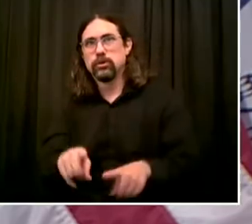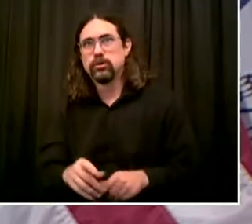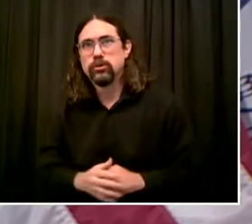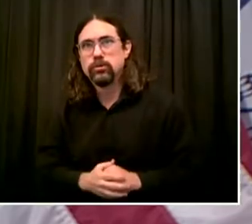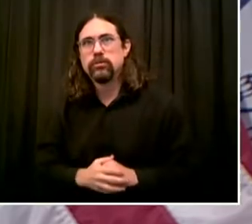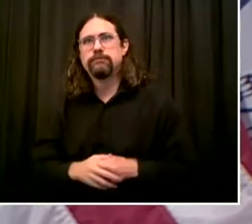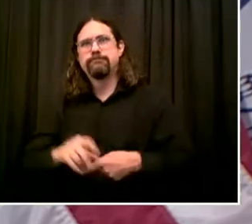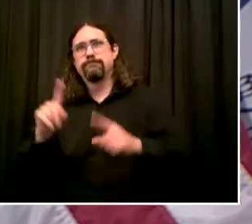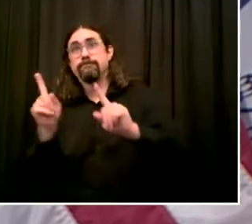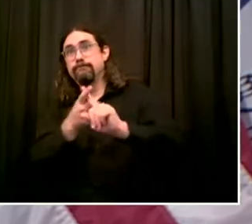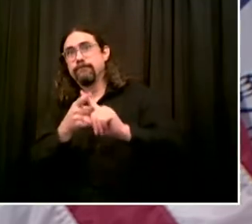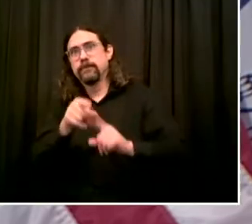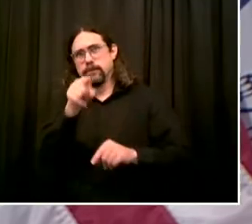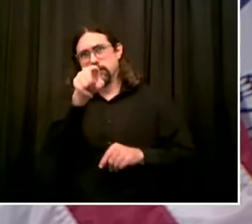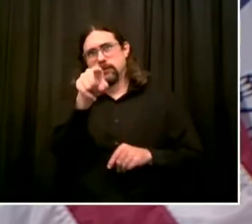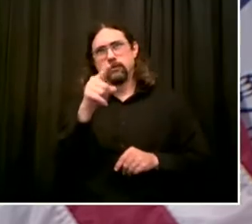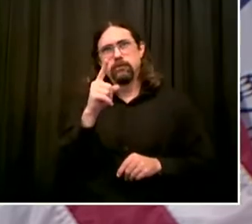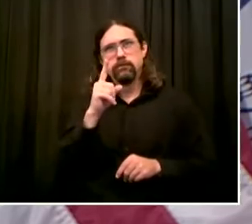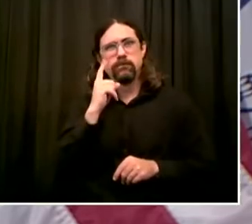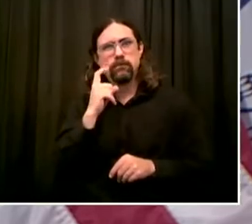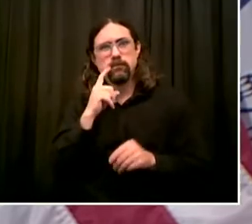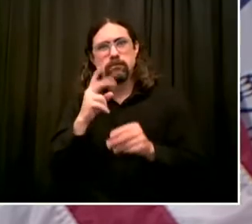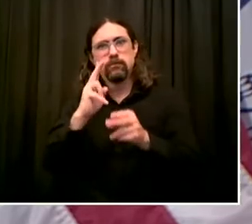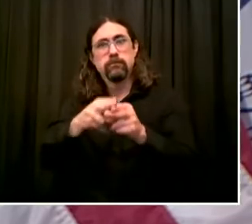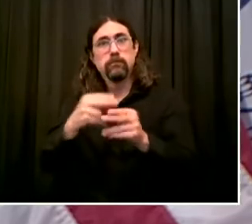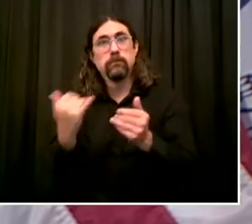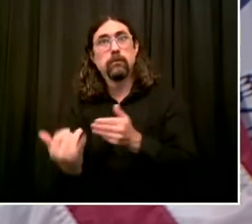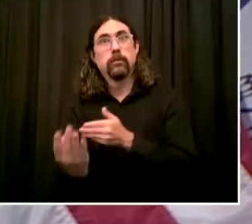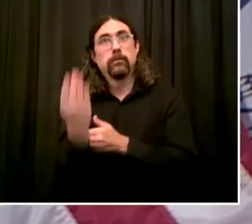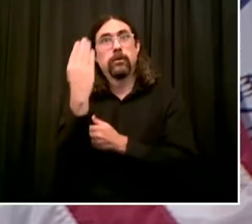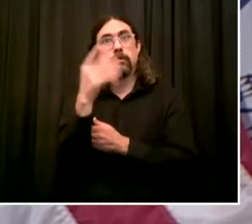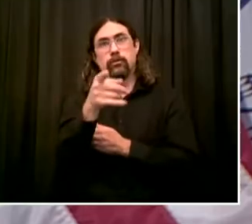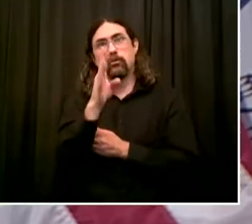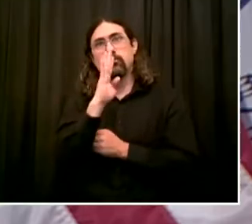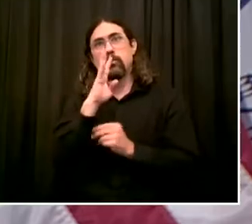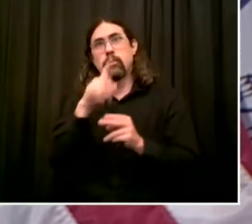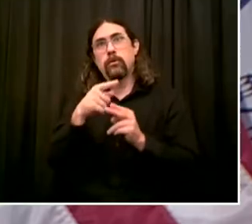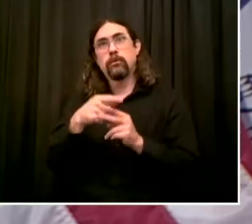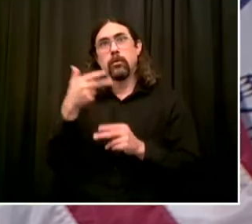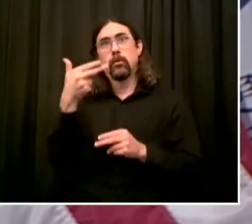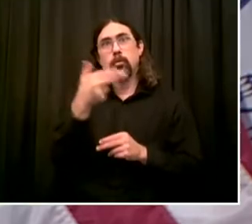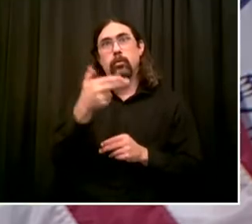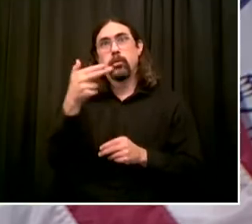Y,ES HOW ARE YOU?? I AM DOING ALL RIGHT. A COUPLE OF QUESTIONS. FIRST, YOU REFERENCED THIS